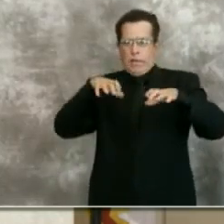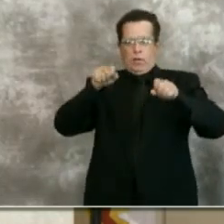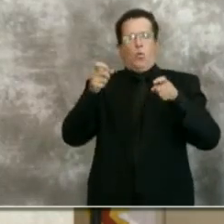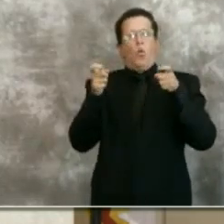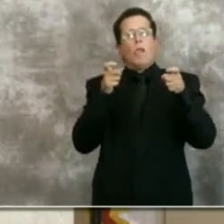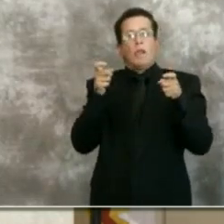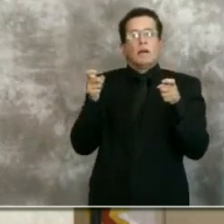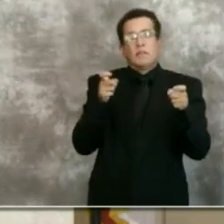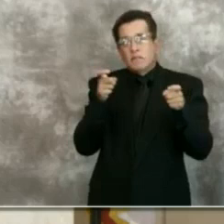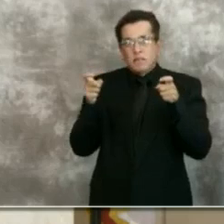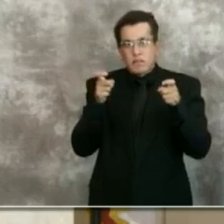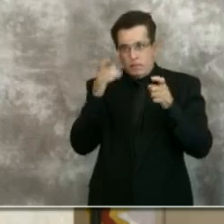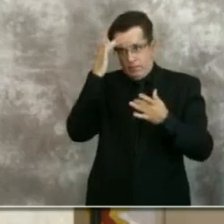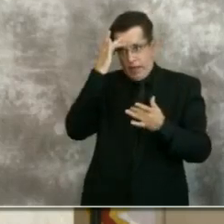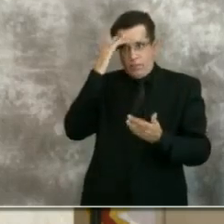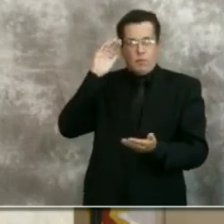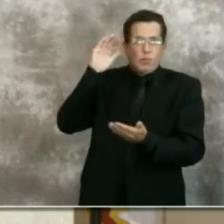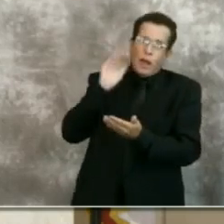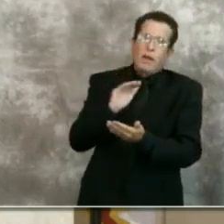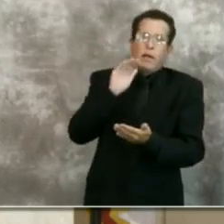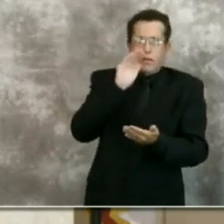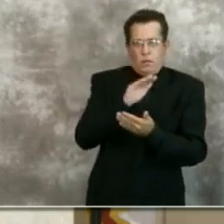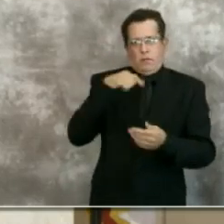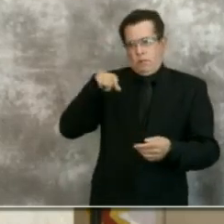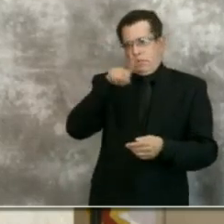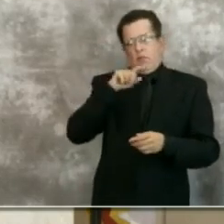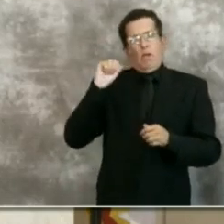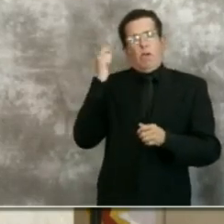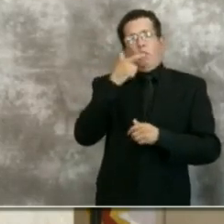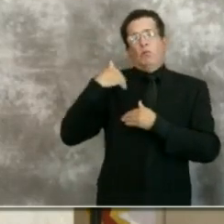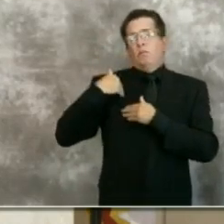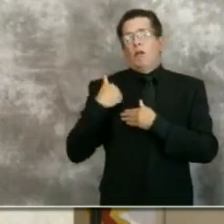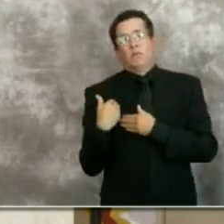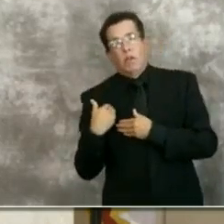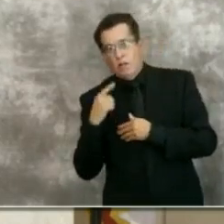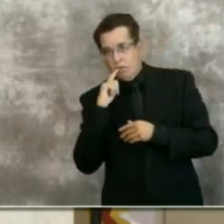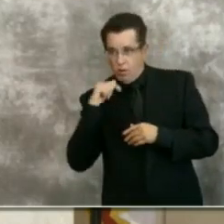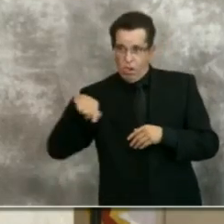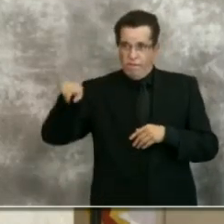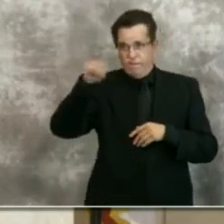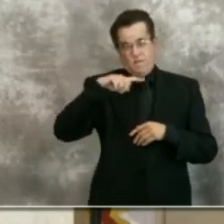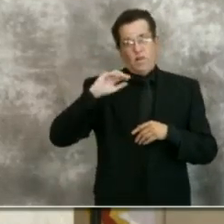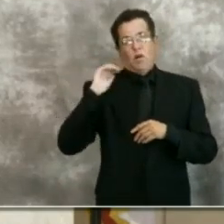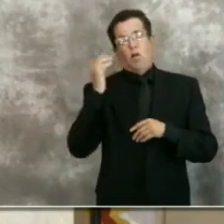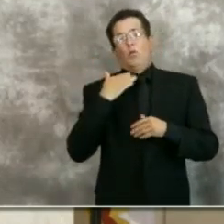GOING TO HAPPEN UNTIL WE TAKE STEPS. TO GAIN CONTROL OF THIS